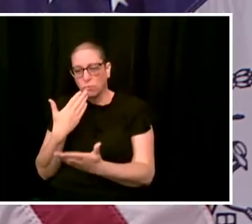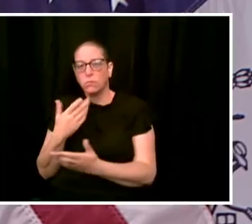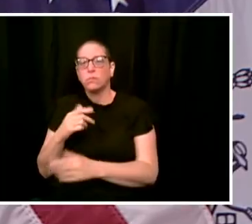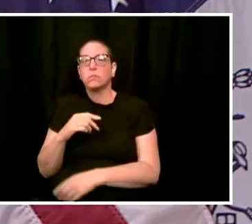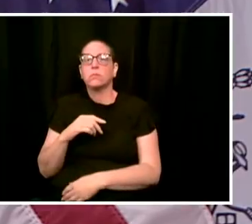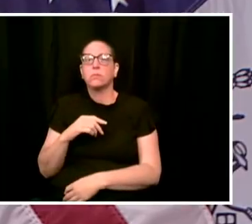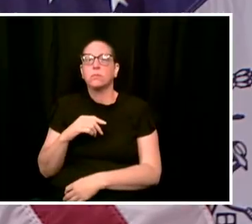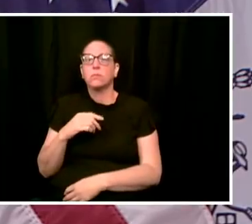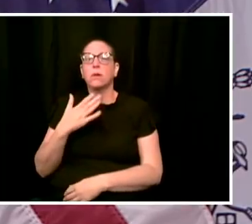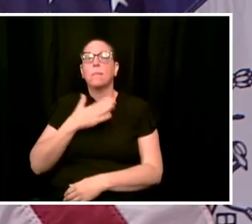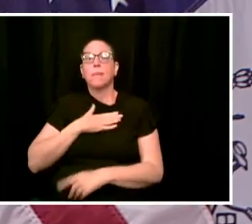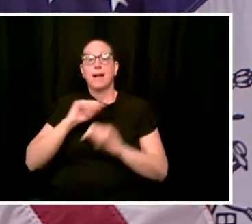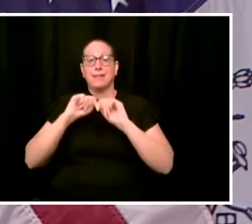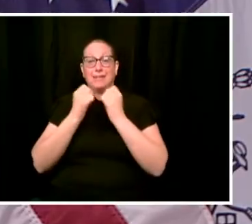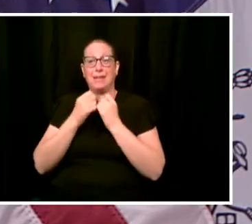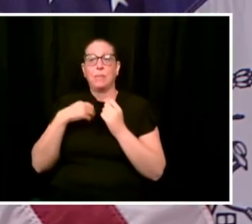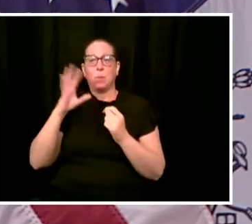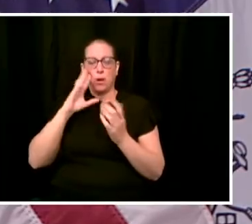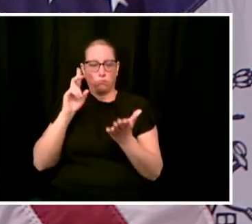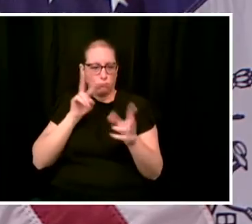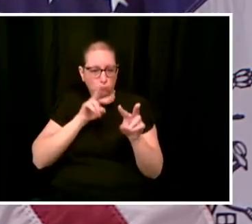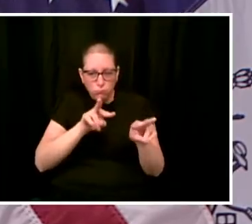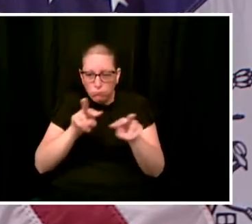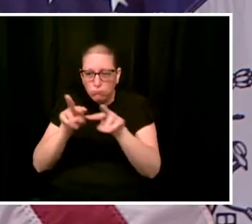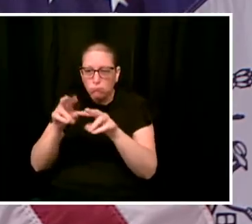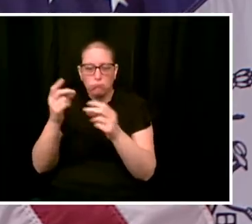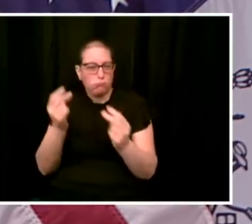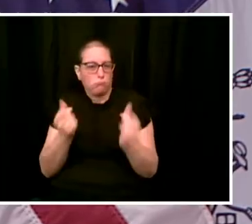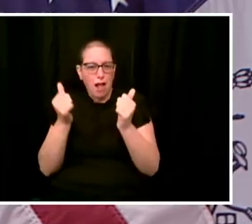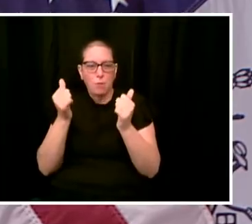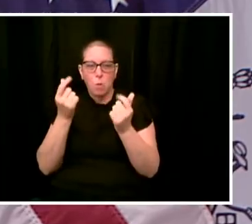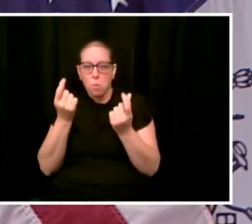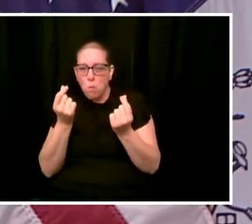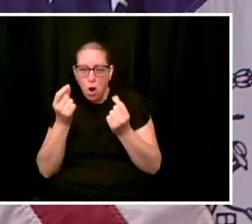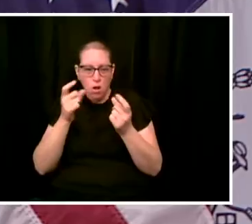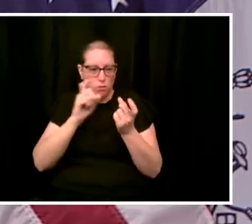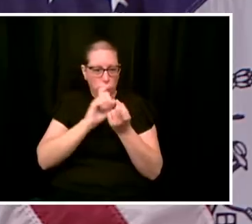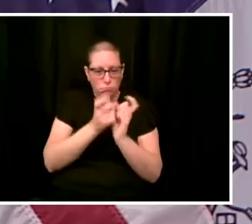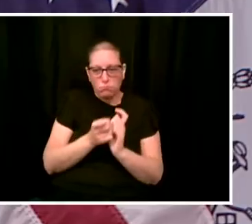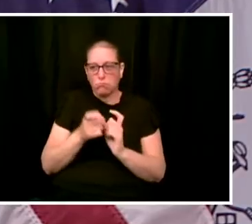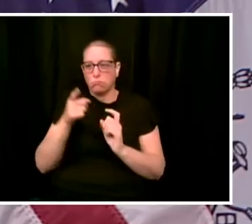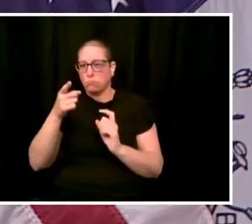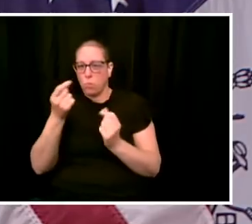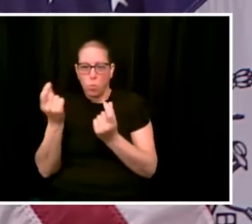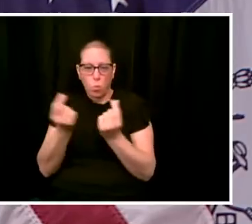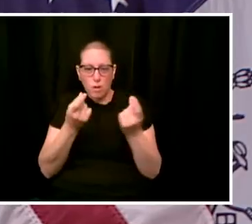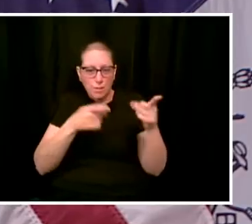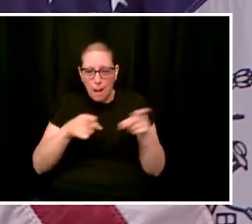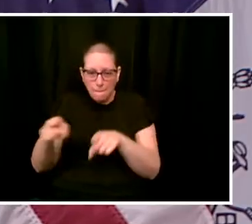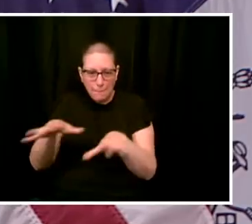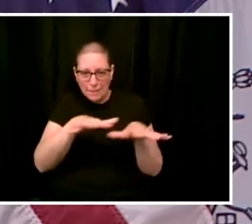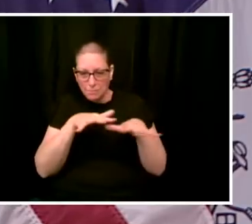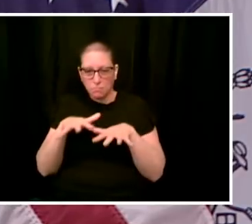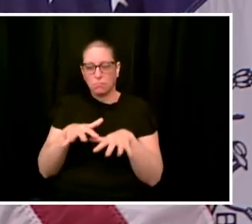SOMETHING THAT NOODS TO BE ADJUST OEDR ADDSSREED . I'M GOING TO HAVE MY TEAM LOOK AT